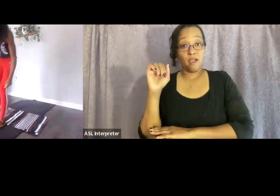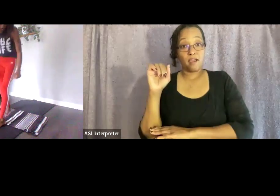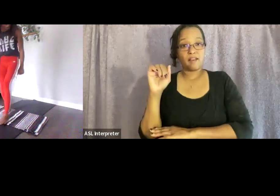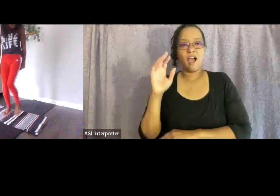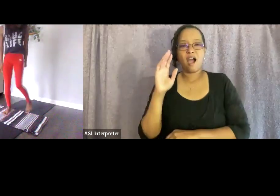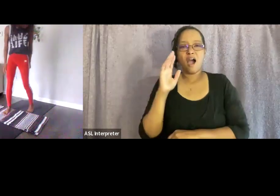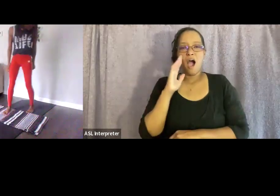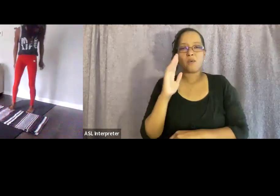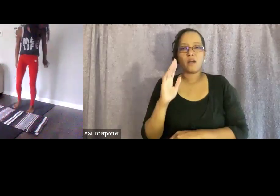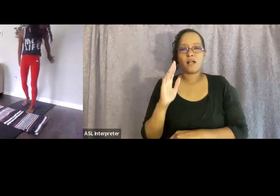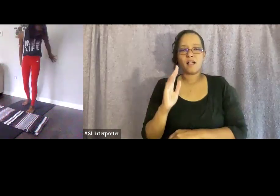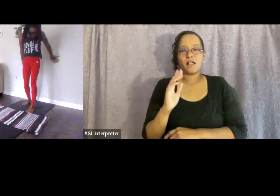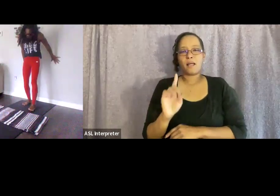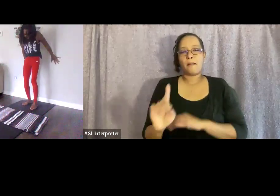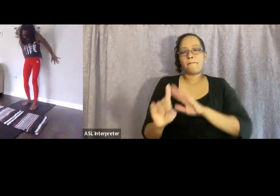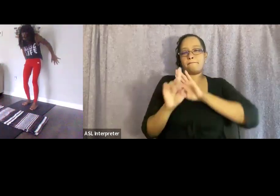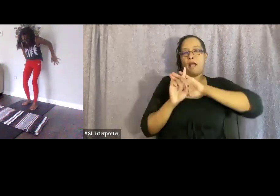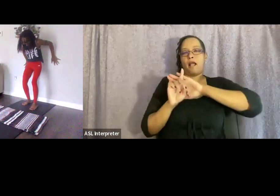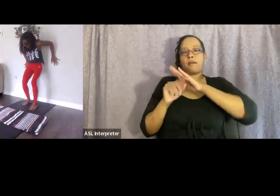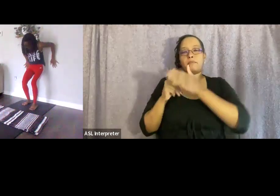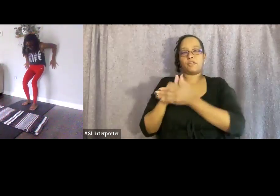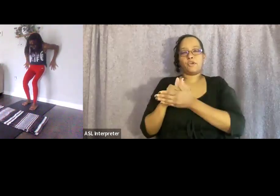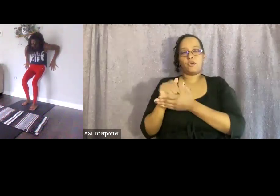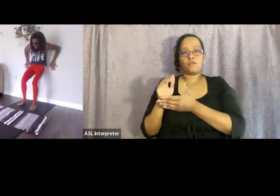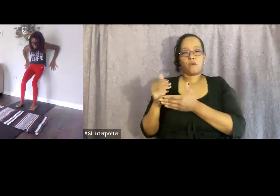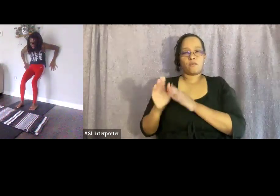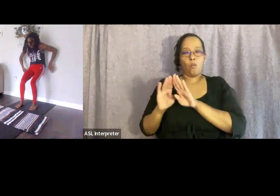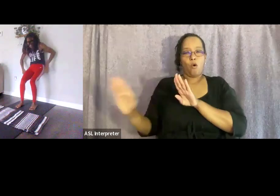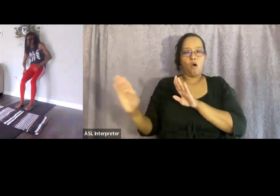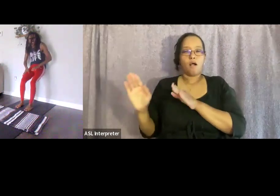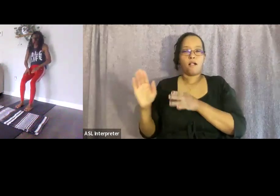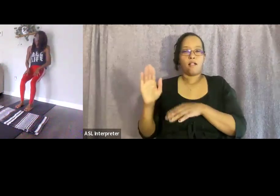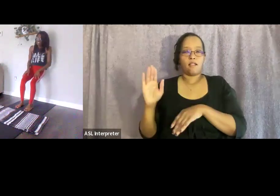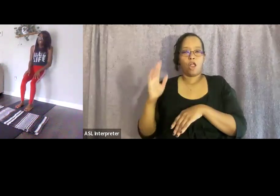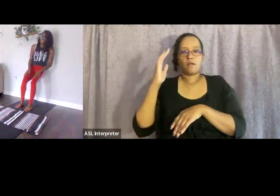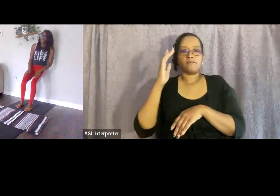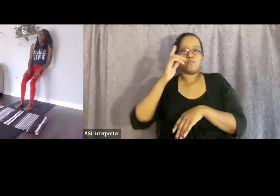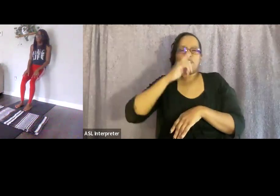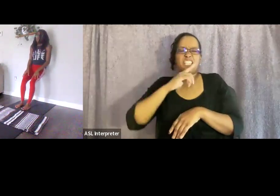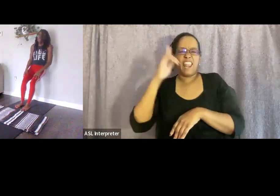for a moment and pretend that I'm in a chair. Hopefully, I'll -- you can see.